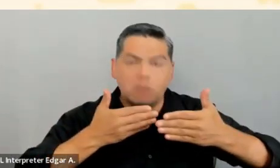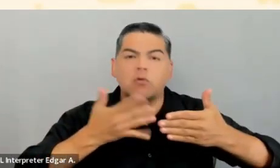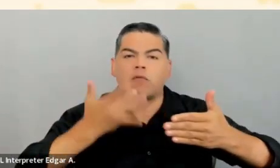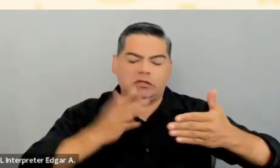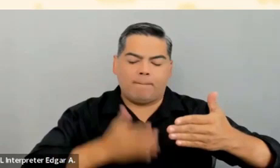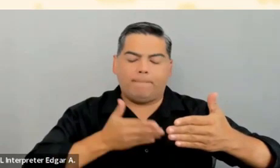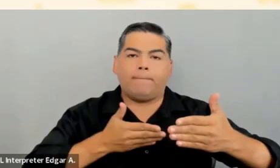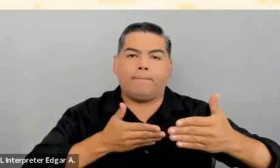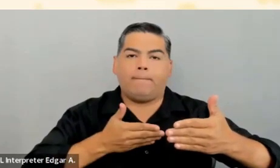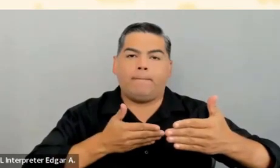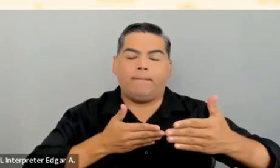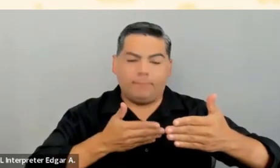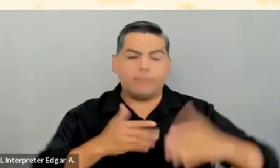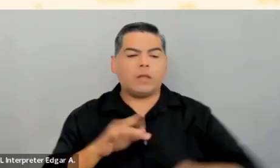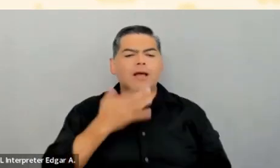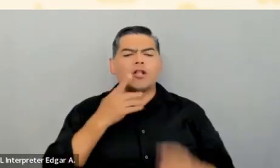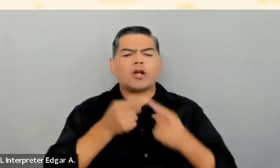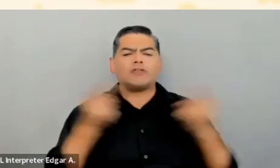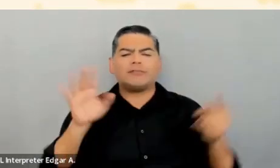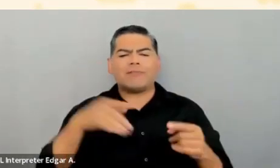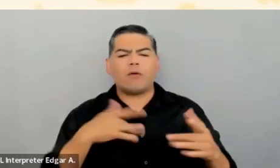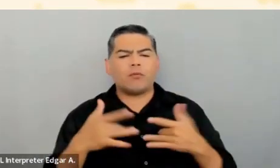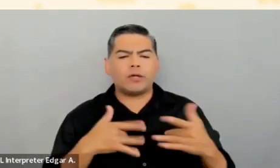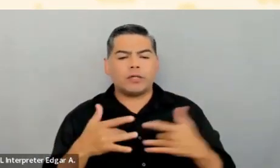The color contrast, I am not too worried about. The links are an issue.